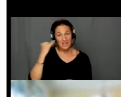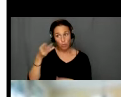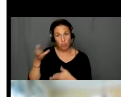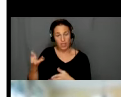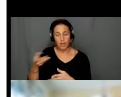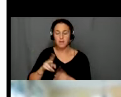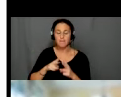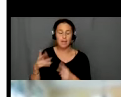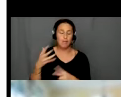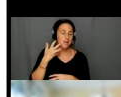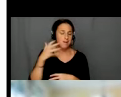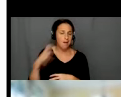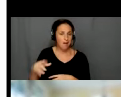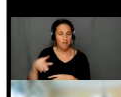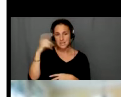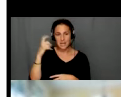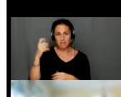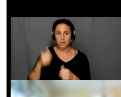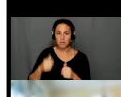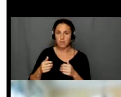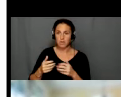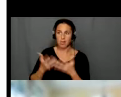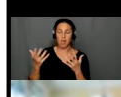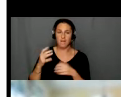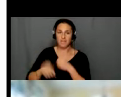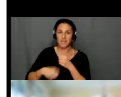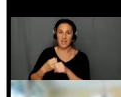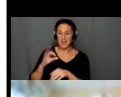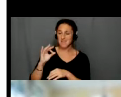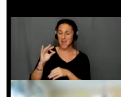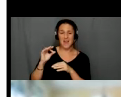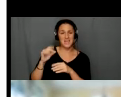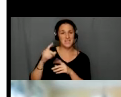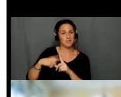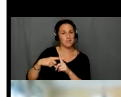it's very hot in the summer for much of the year, the temperatures in the nineties or higher, and we see in a lot of